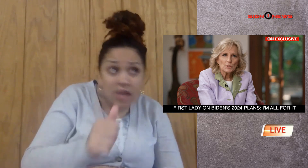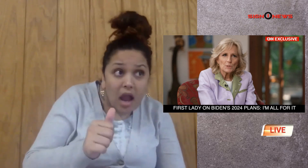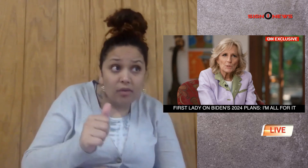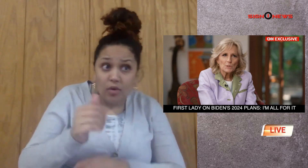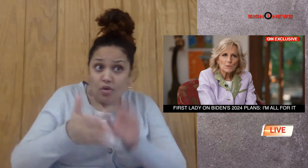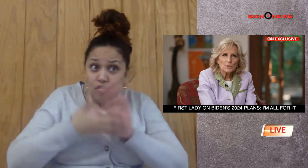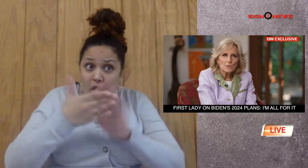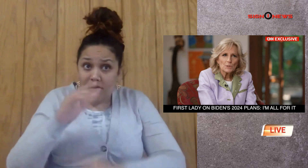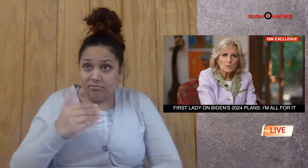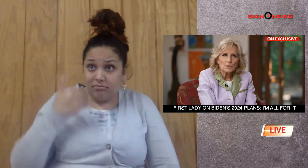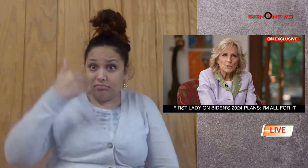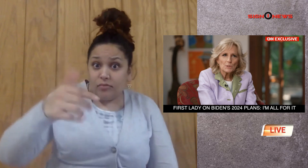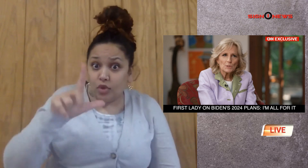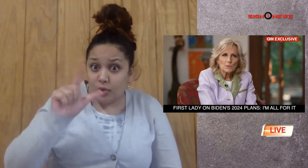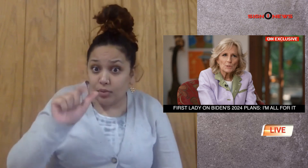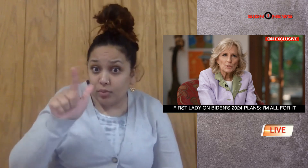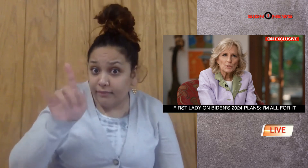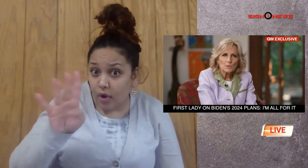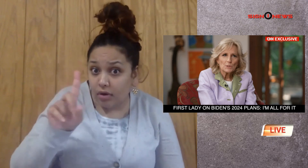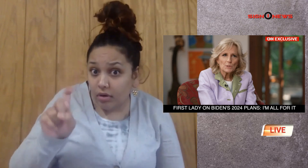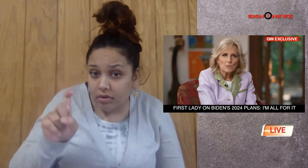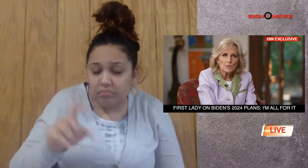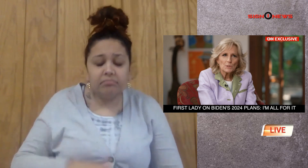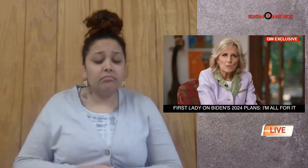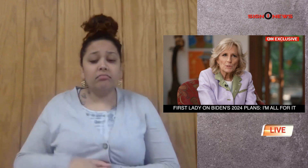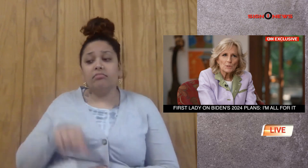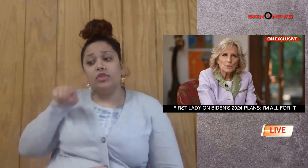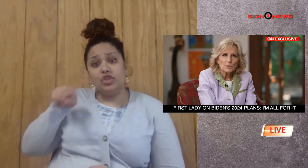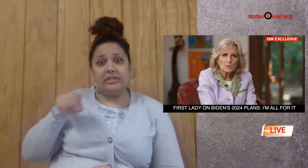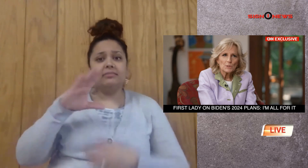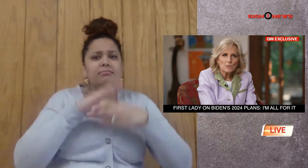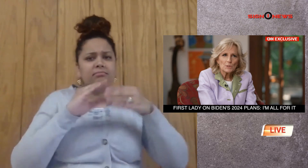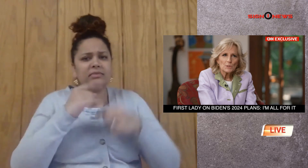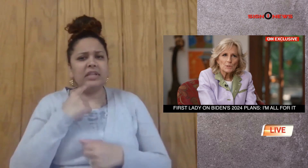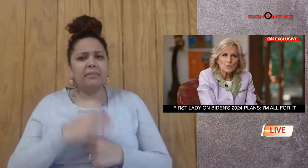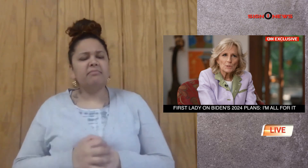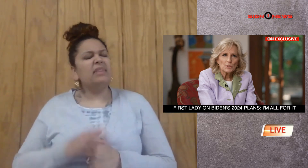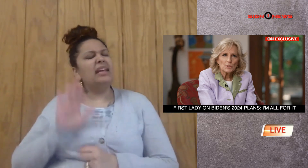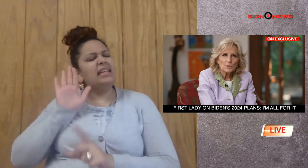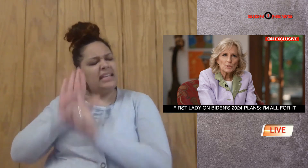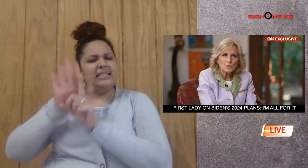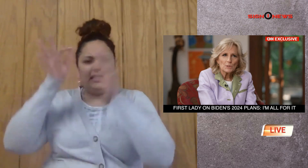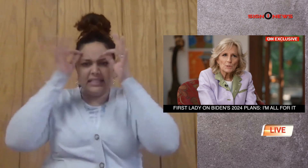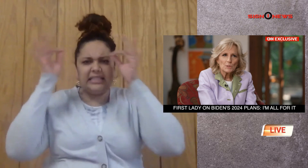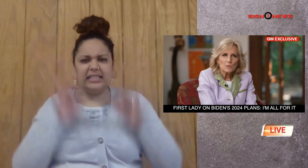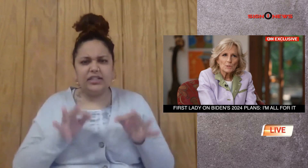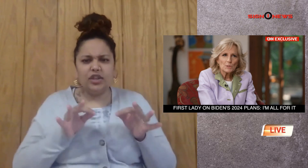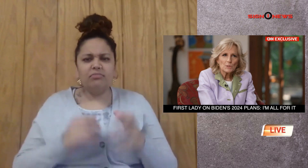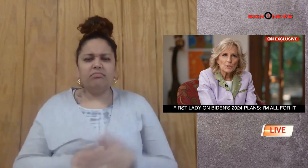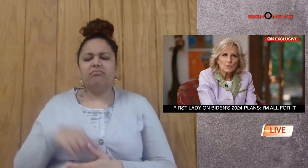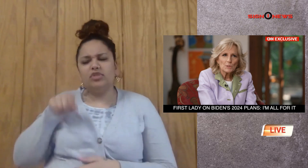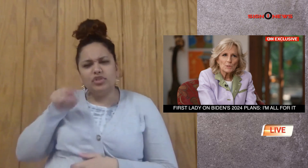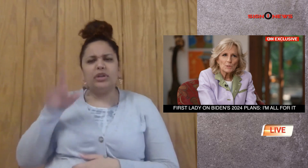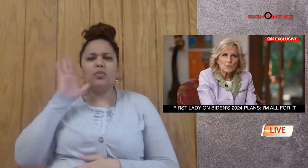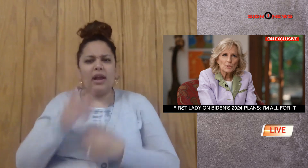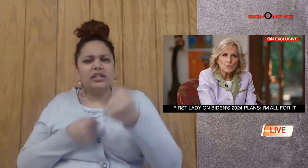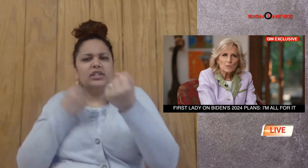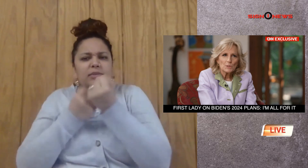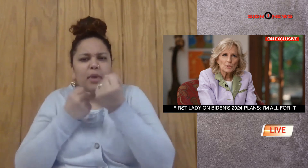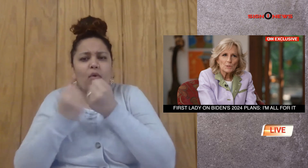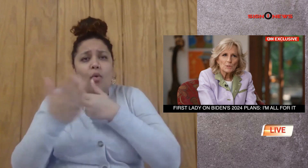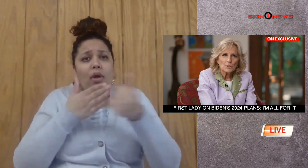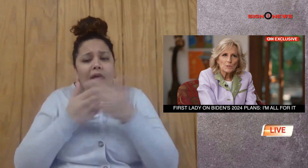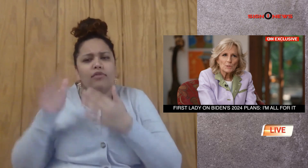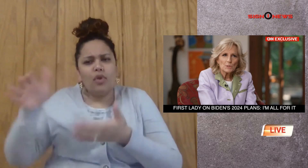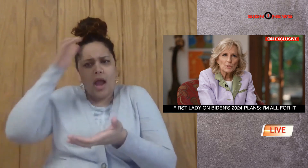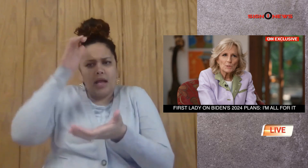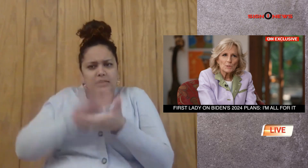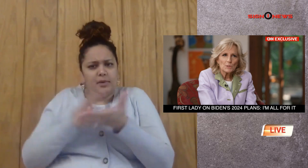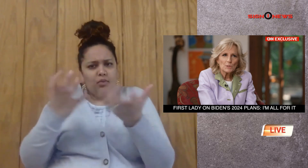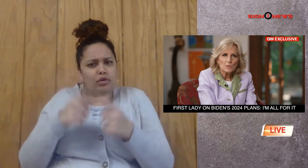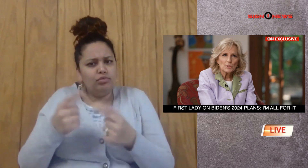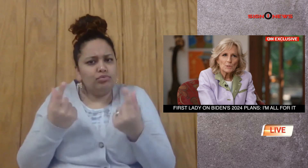not run in 2024 she said it is his decision and she will support whatever he wants to